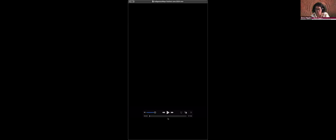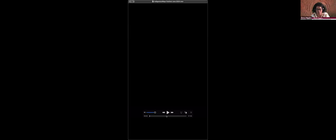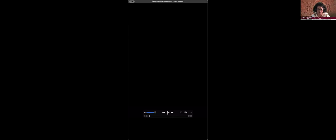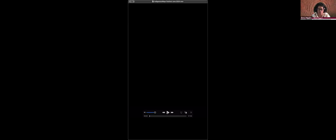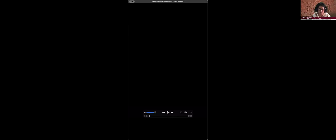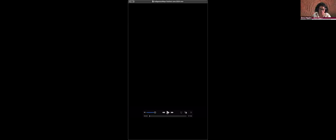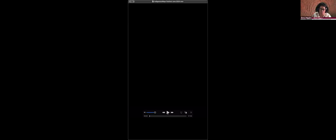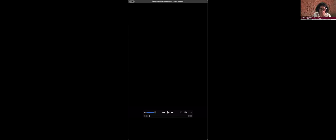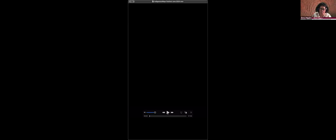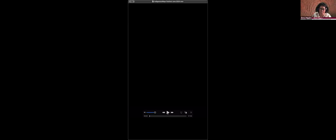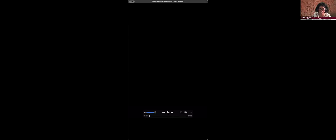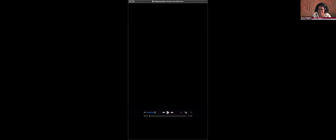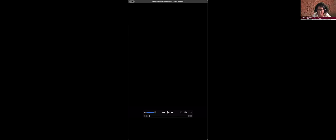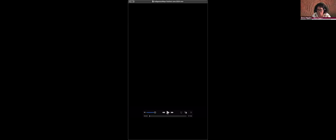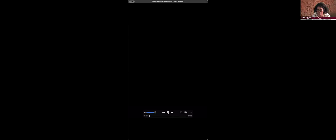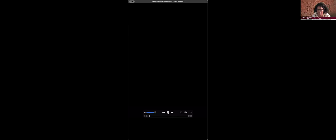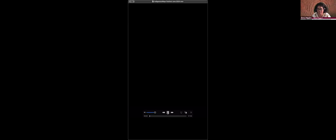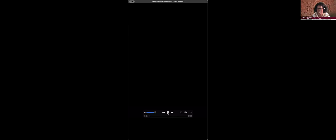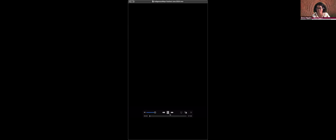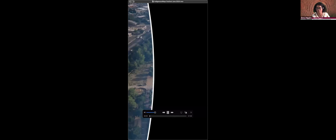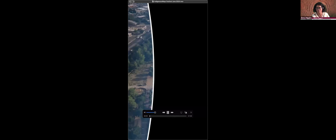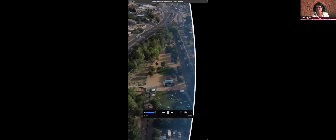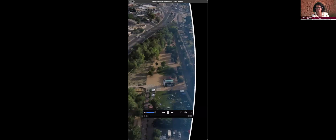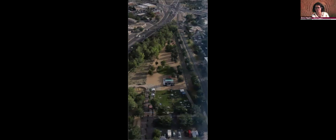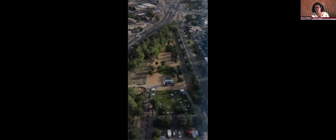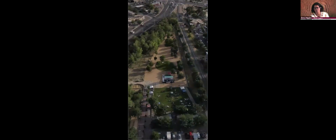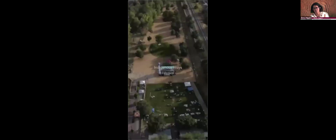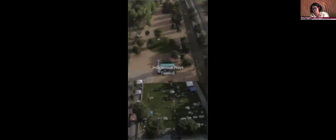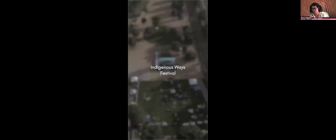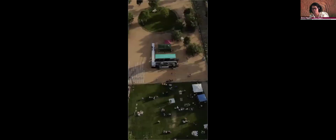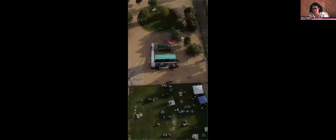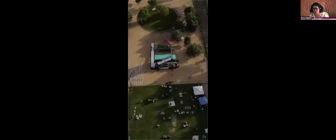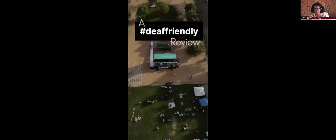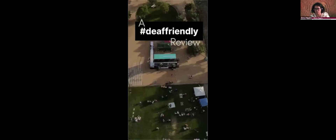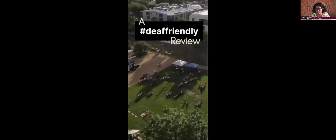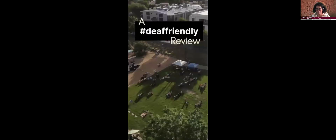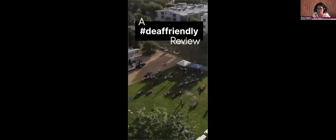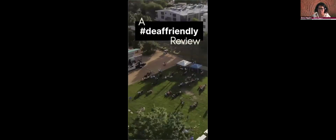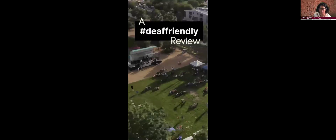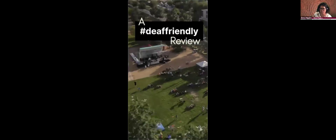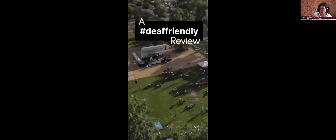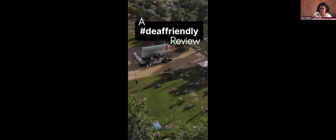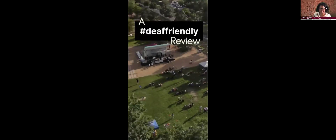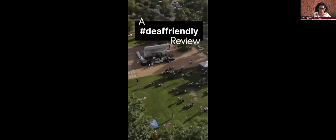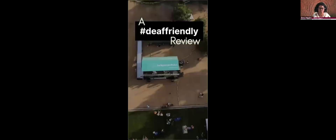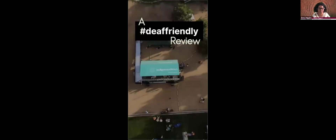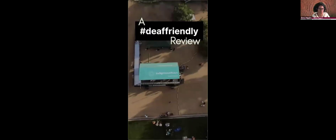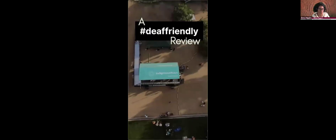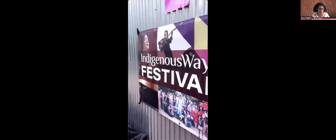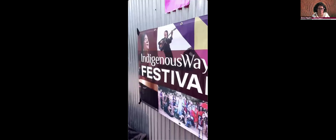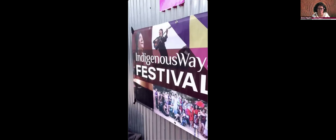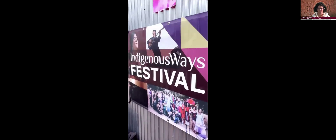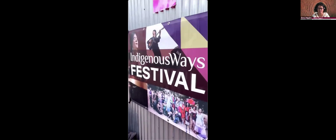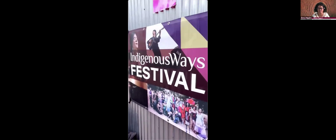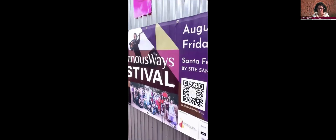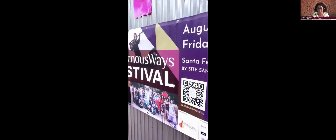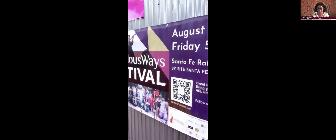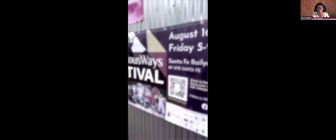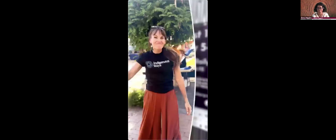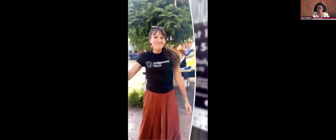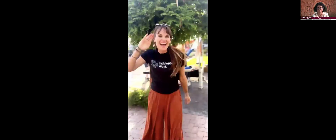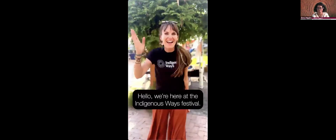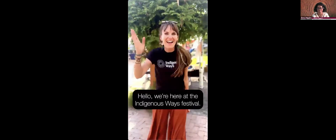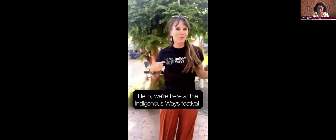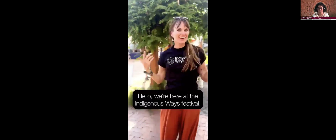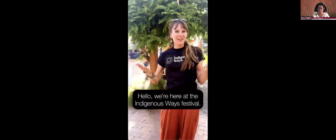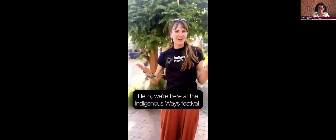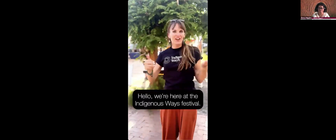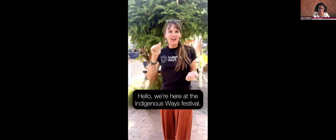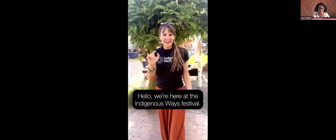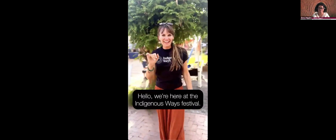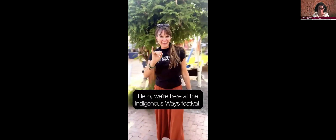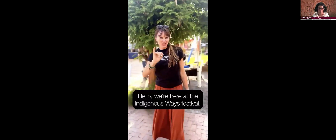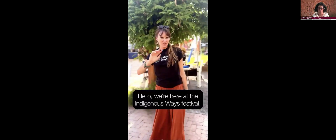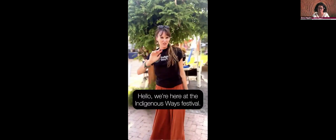Chris, if you can interpret this too, that would be cool.